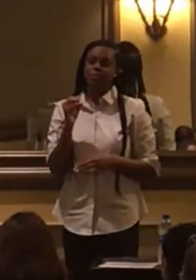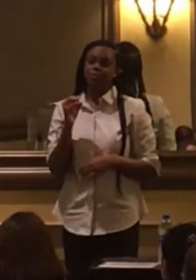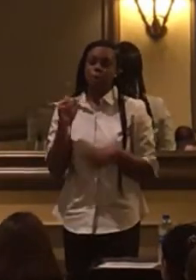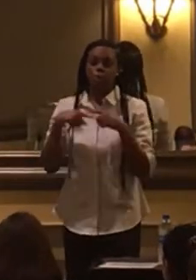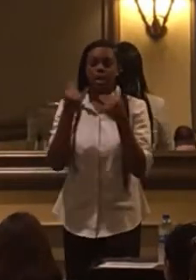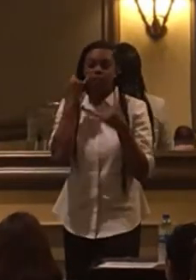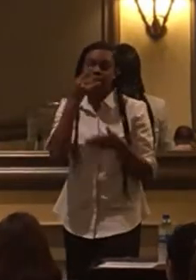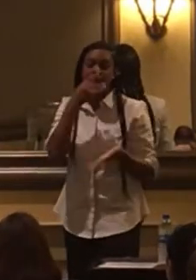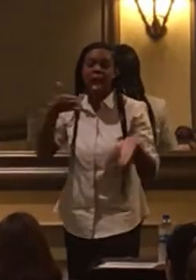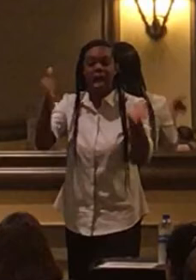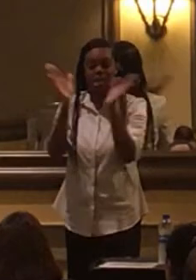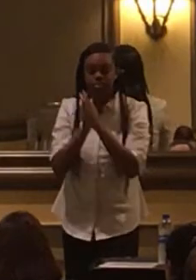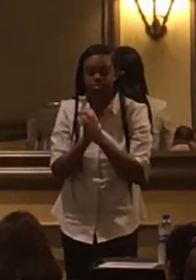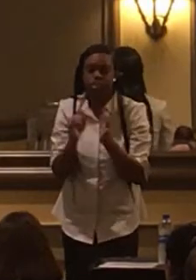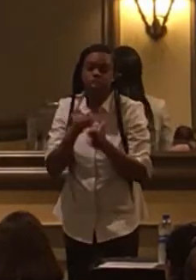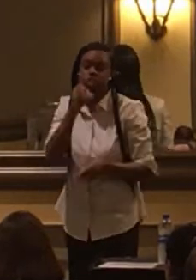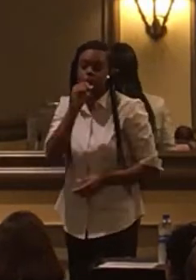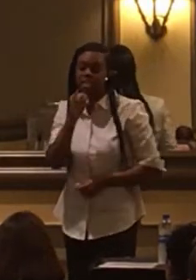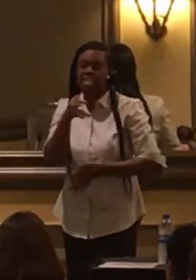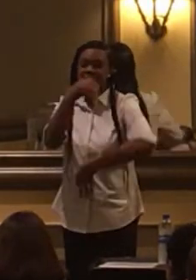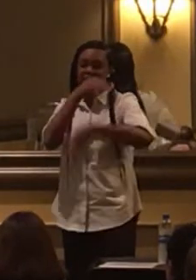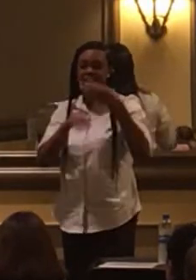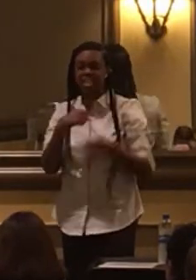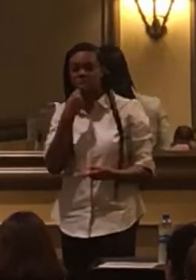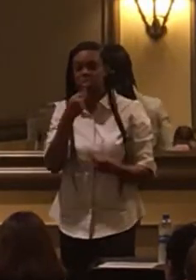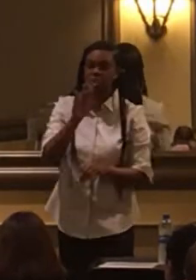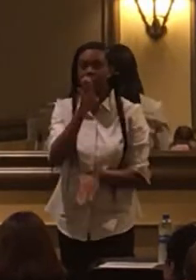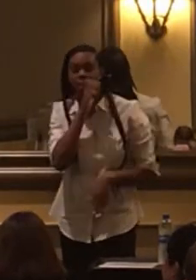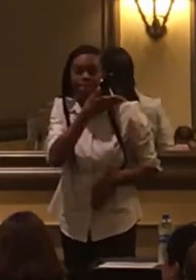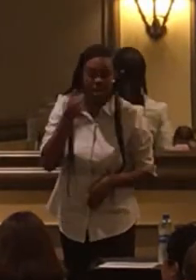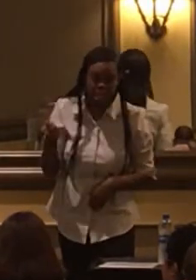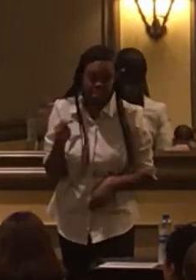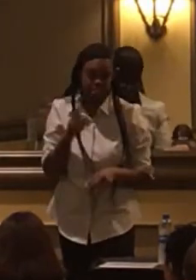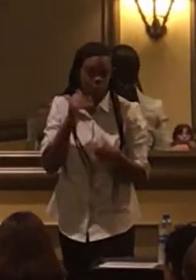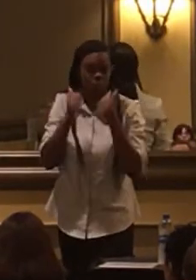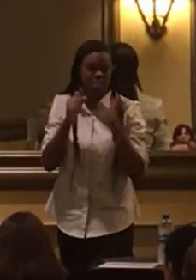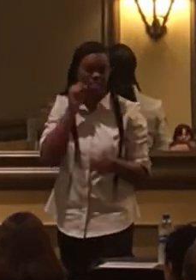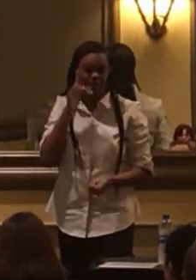(CLAPS) So, if a kid is asking something, you do that instead of say,